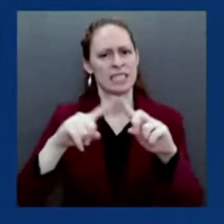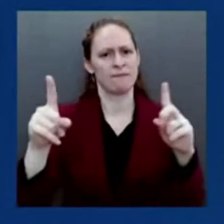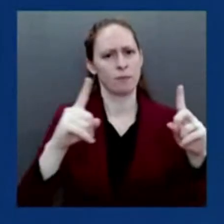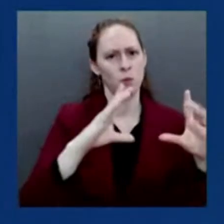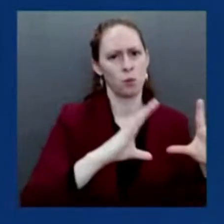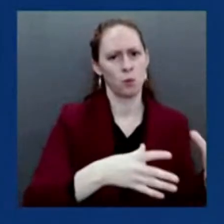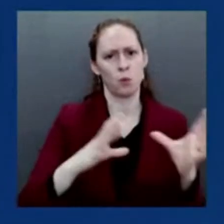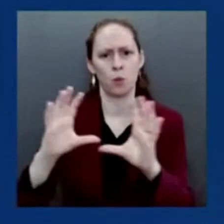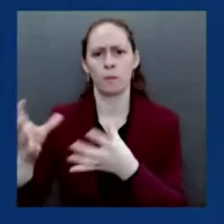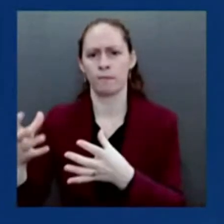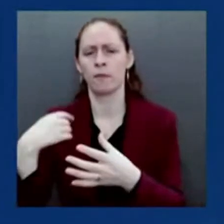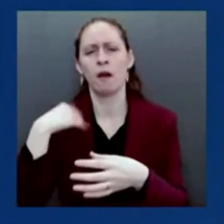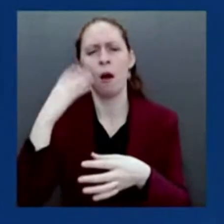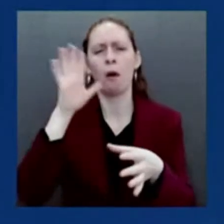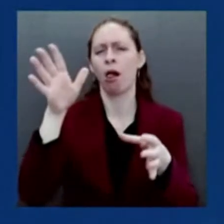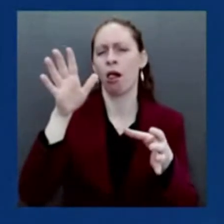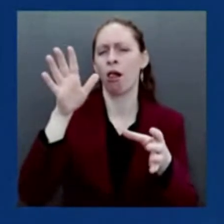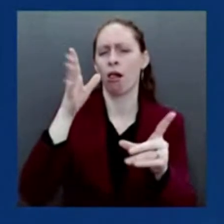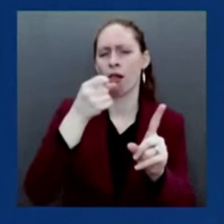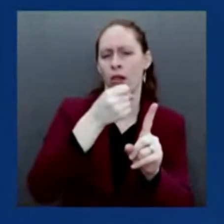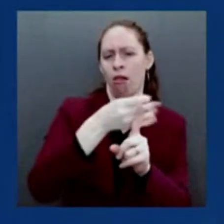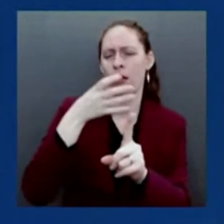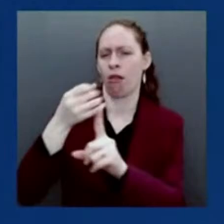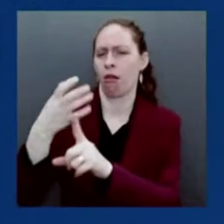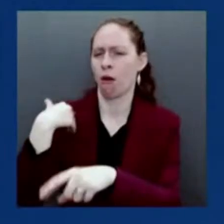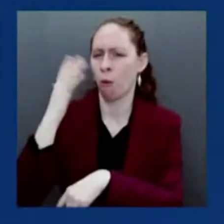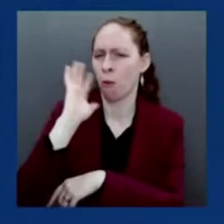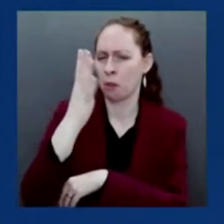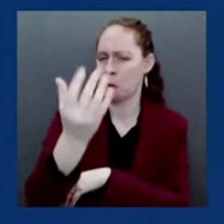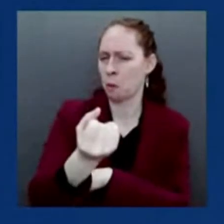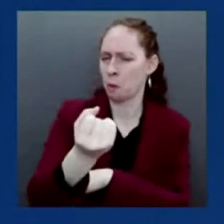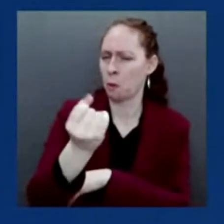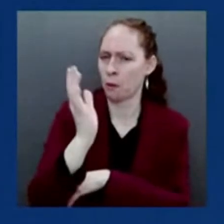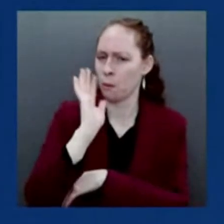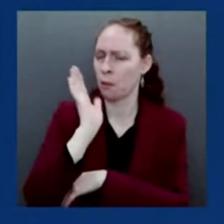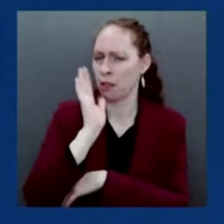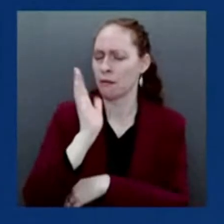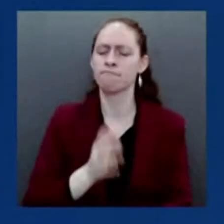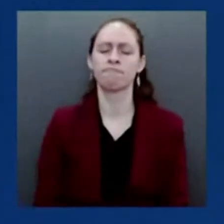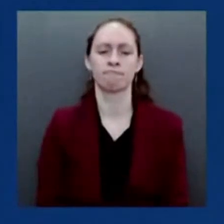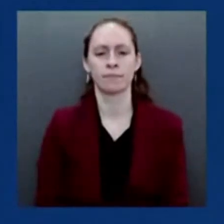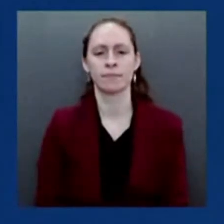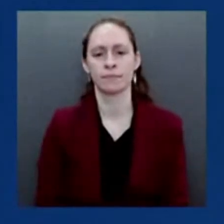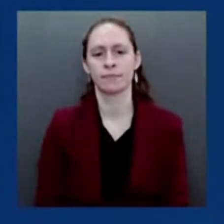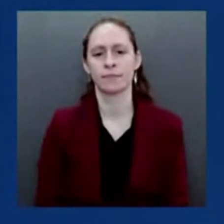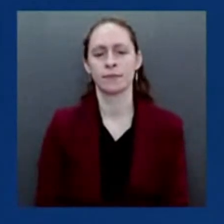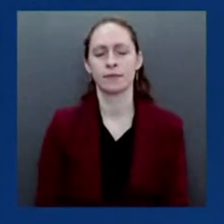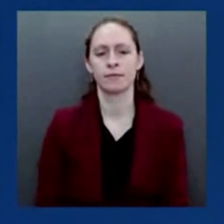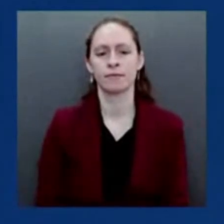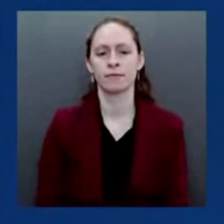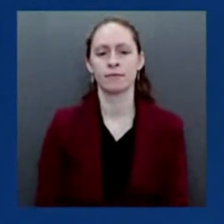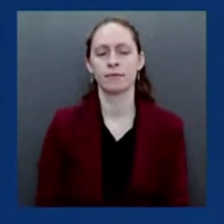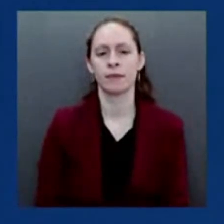HAVE THERE. THERE WERE TWO MAJOR PILLARS OF THERAPEUTICS, ONE TARGETS THE VIRUS, AND I WILL GET INTO THOSE INDIVIDUAL DRUGS IN A